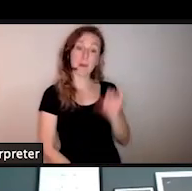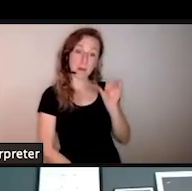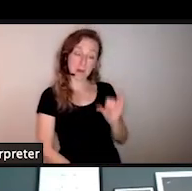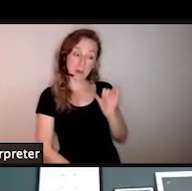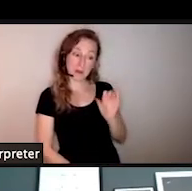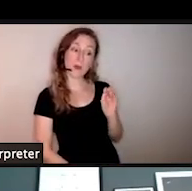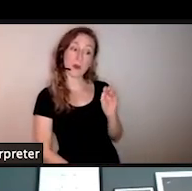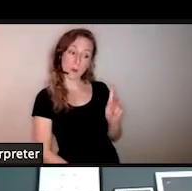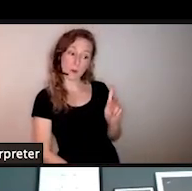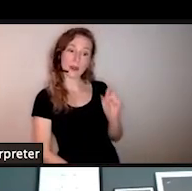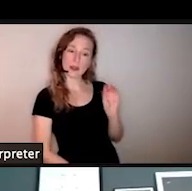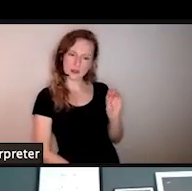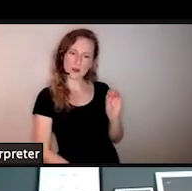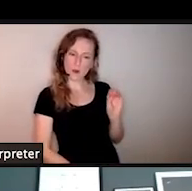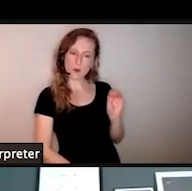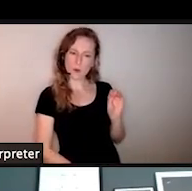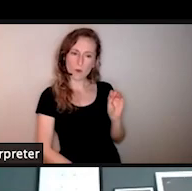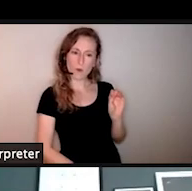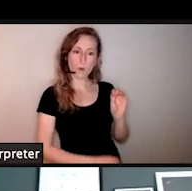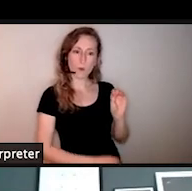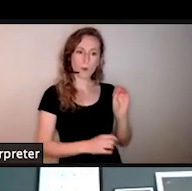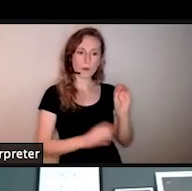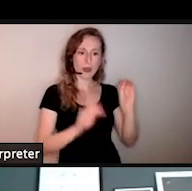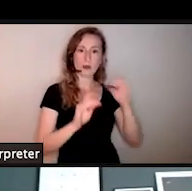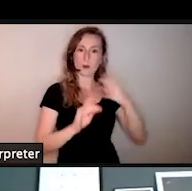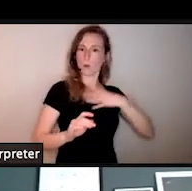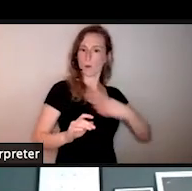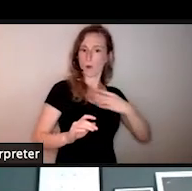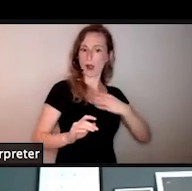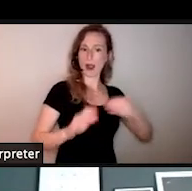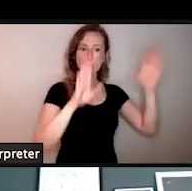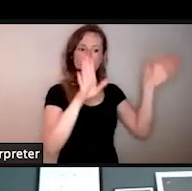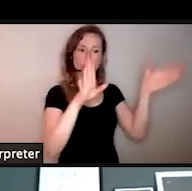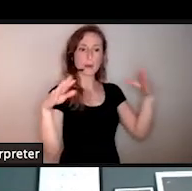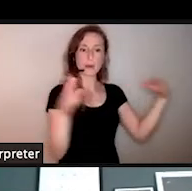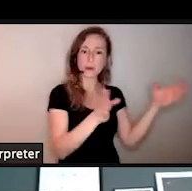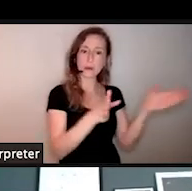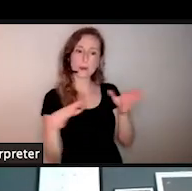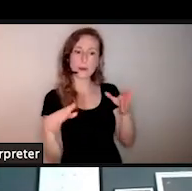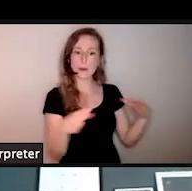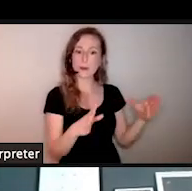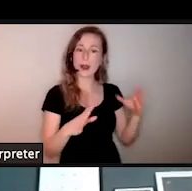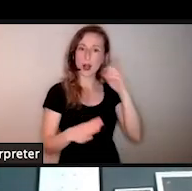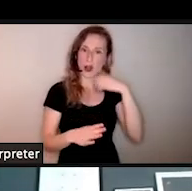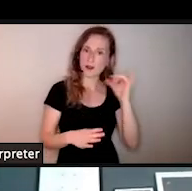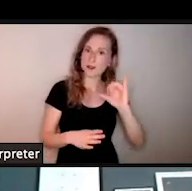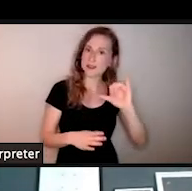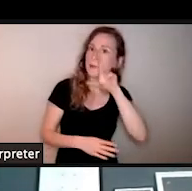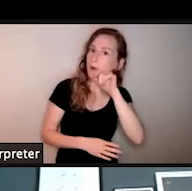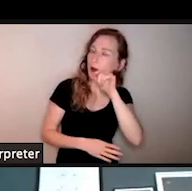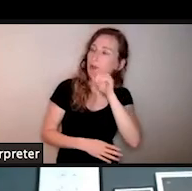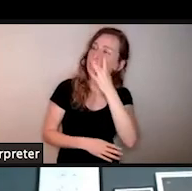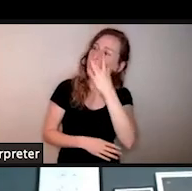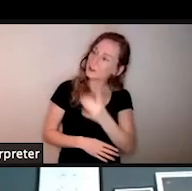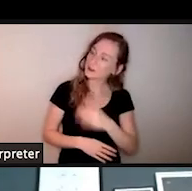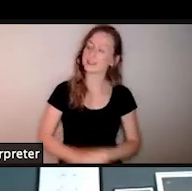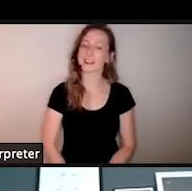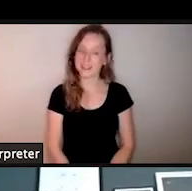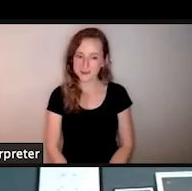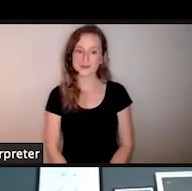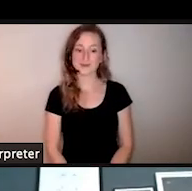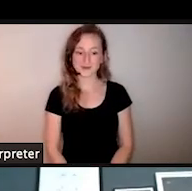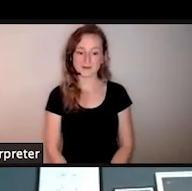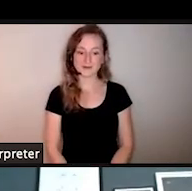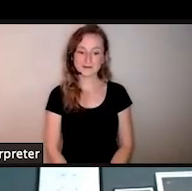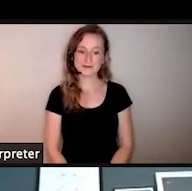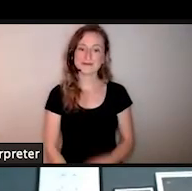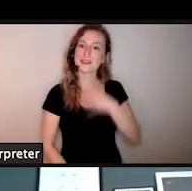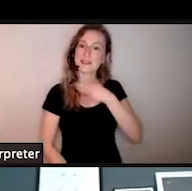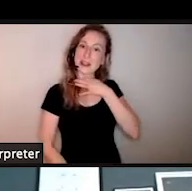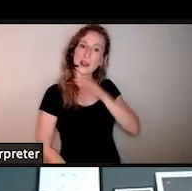It sounds like the open feeling is a good one and you are happy about the jagged shapes.